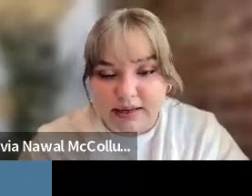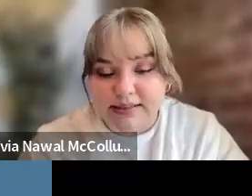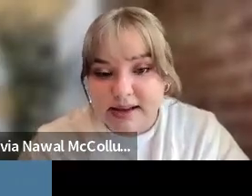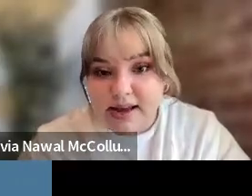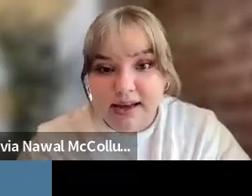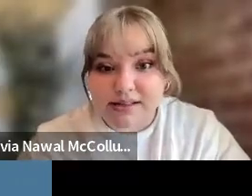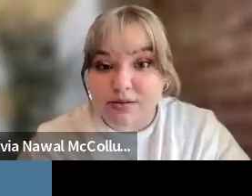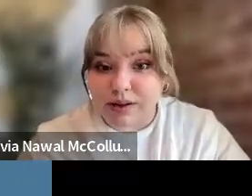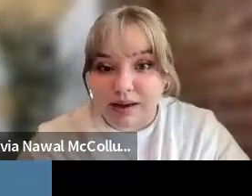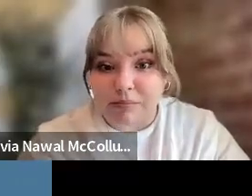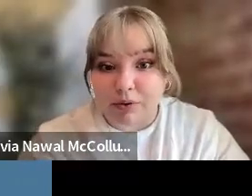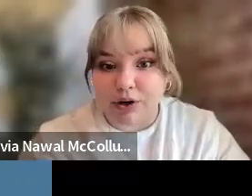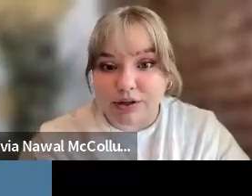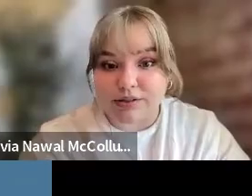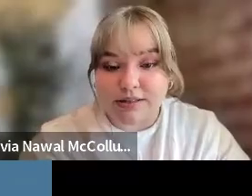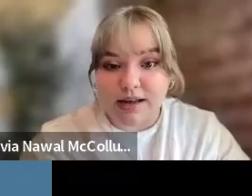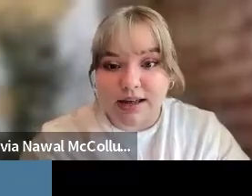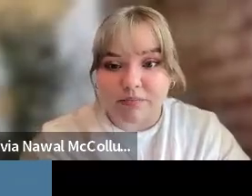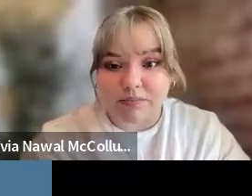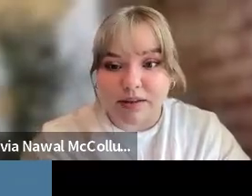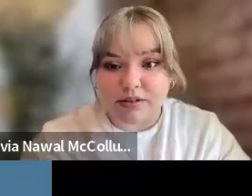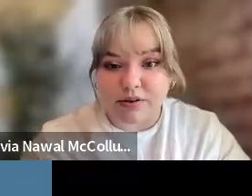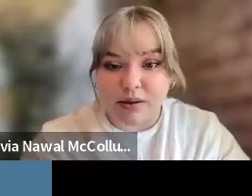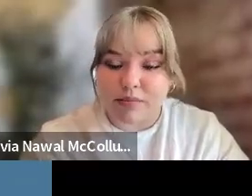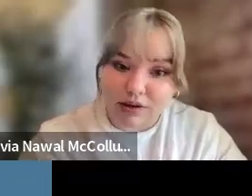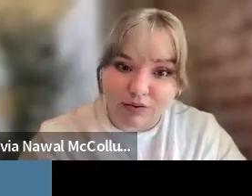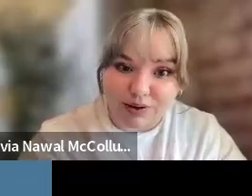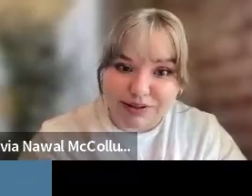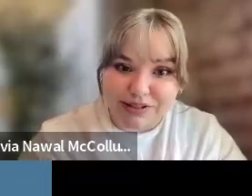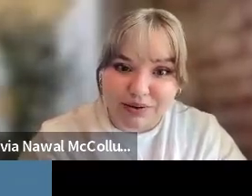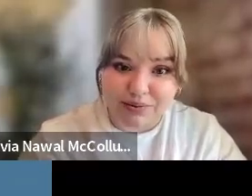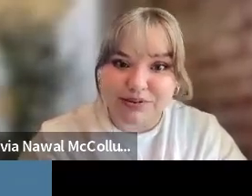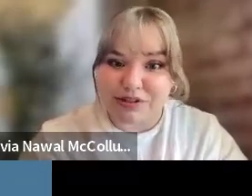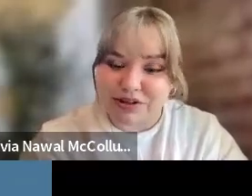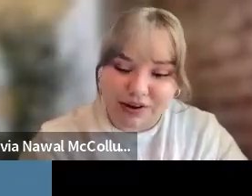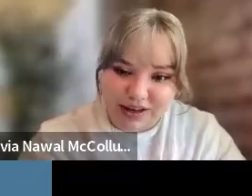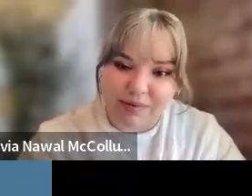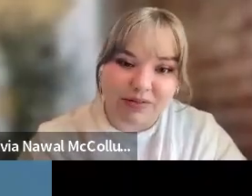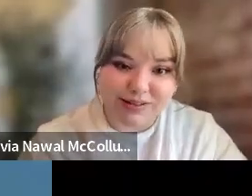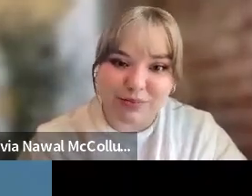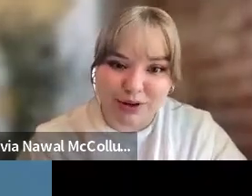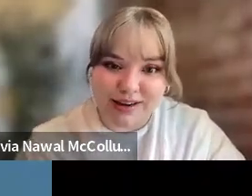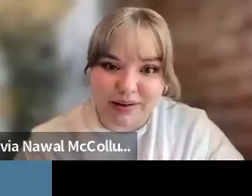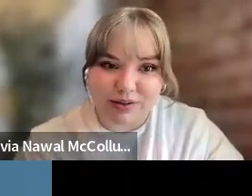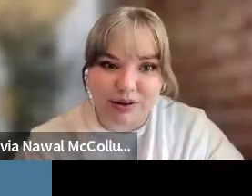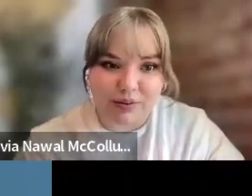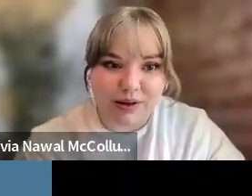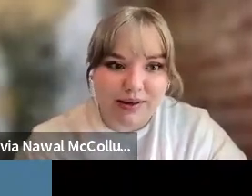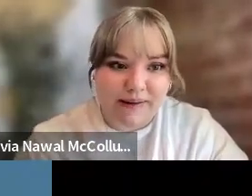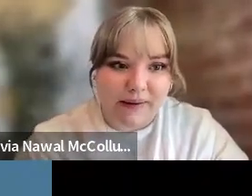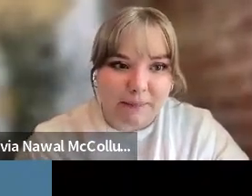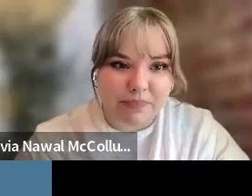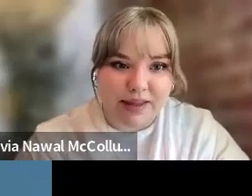difference when they do have access to those options , it can make it much more easy and